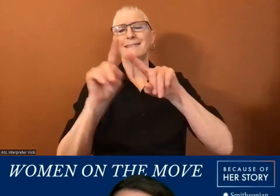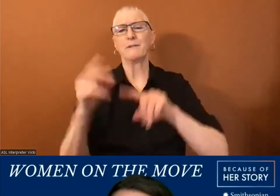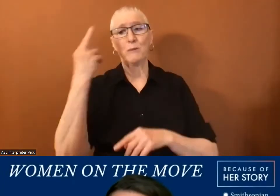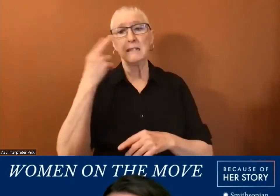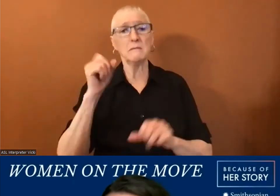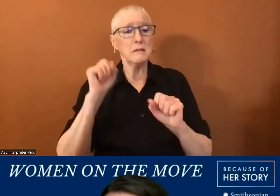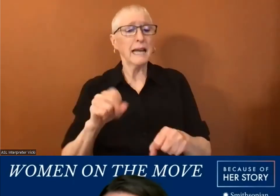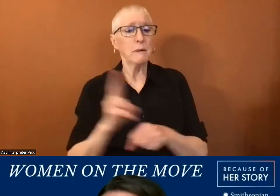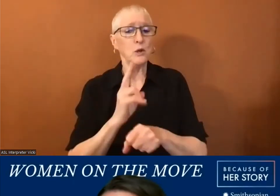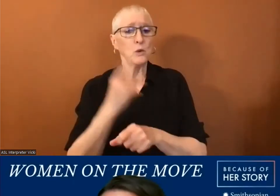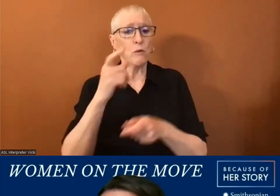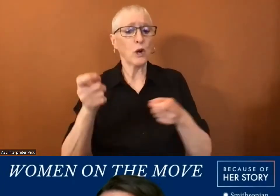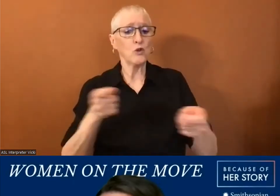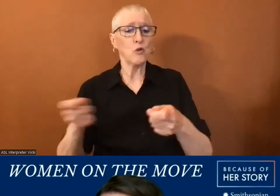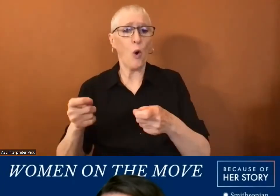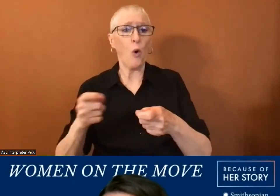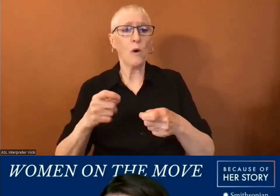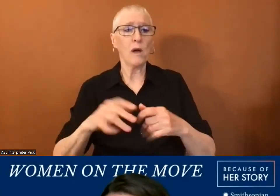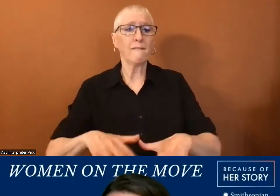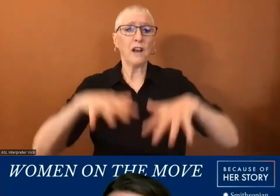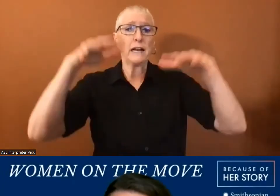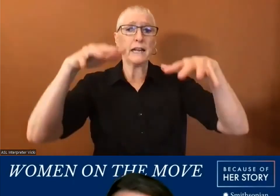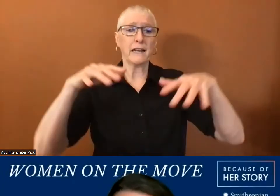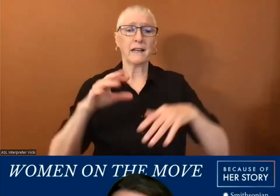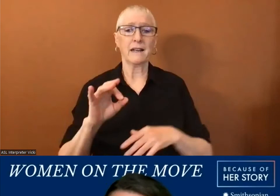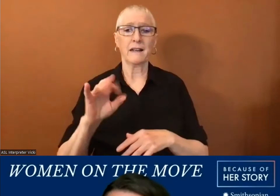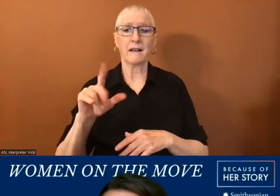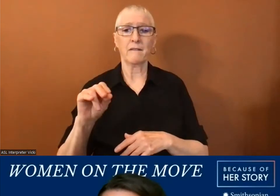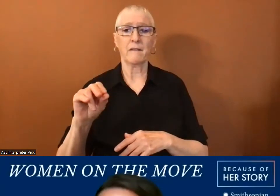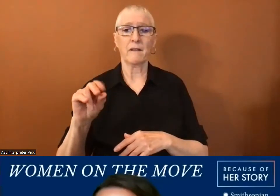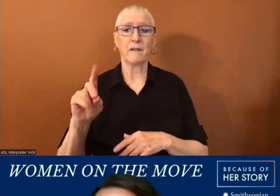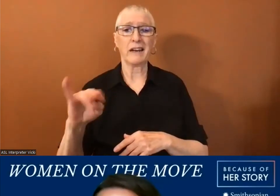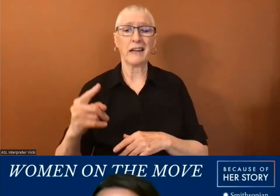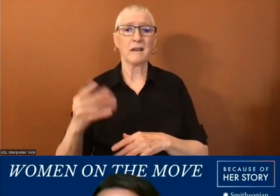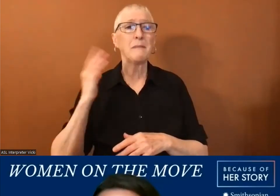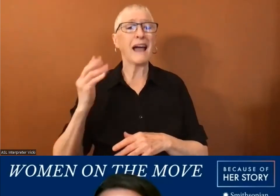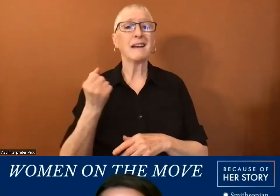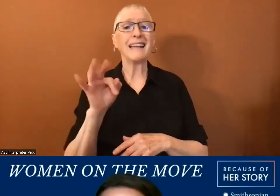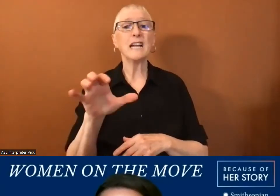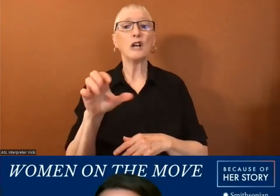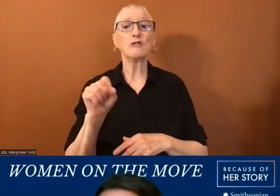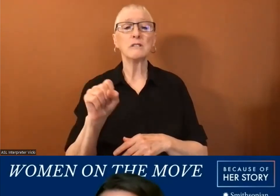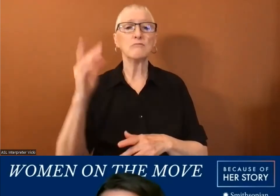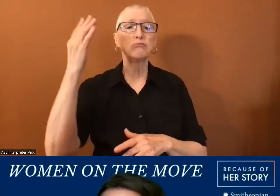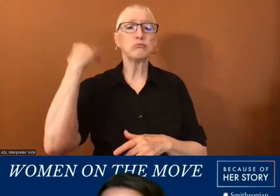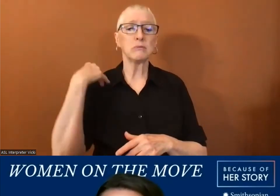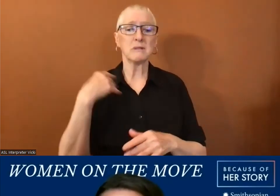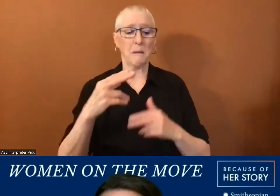to control flooding, um you know, back in probably the 1900s they were built to, you know, for mills to